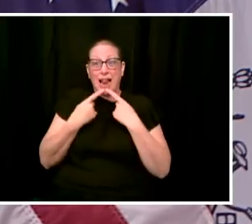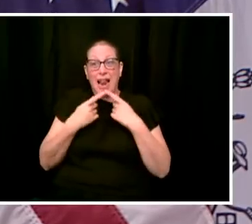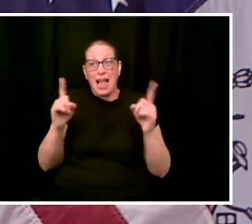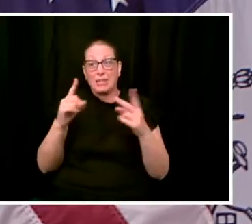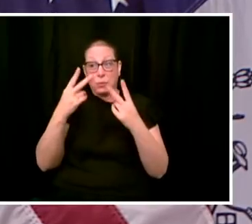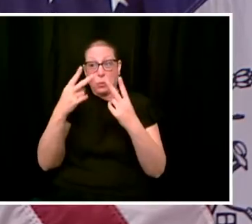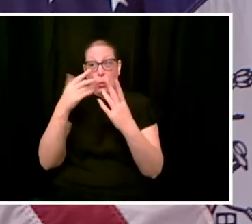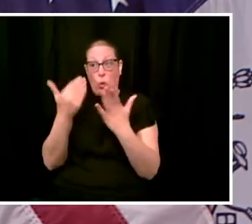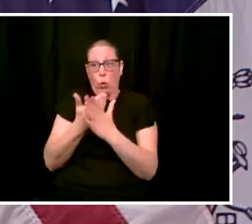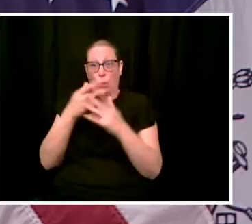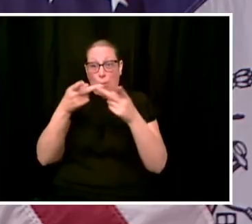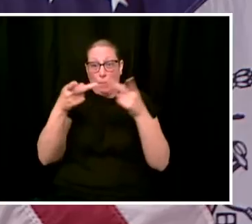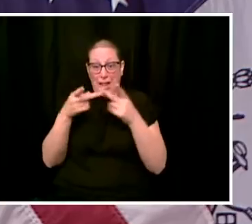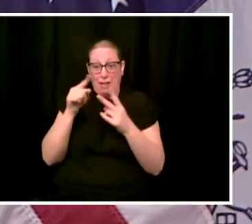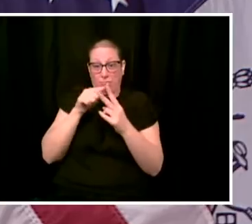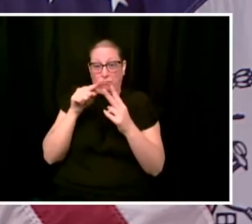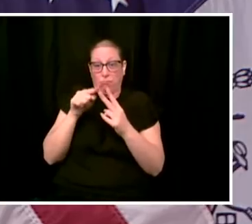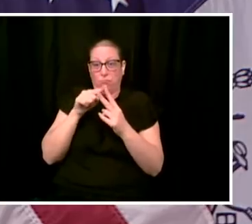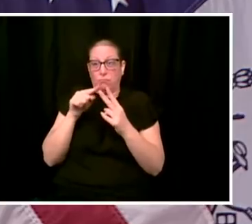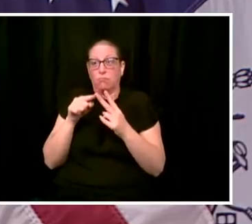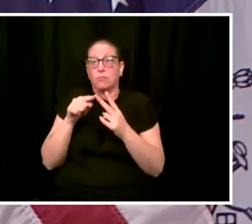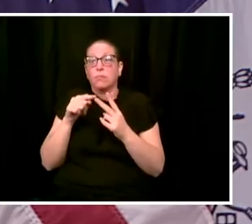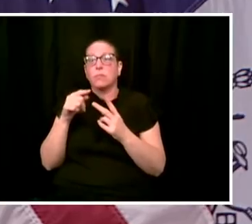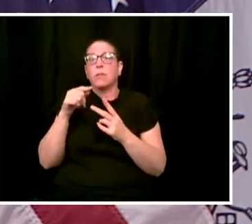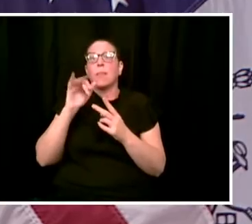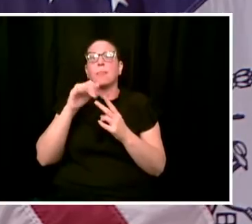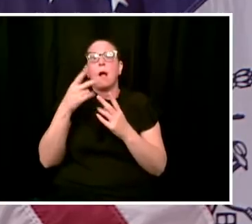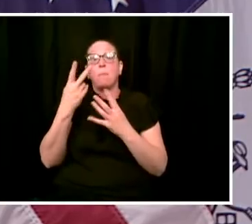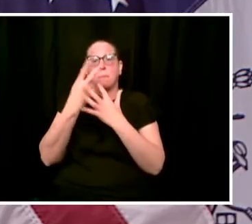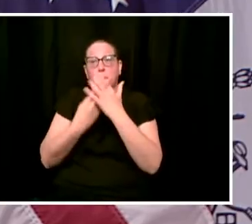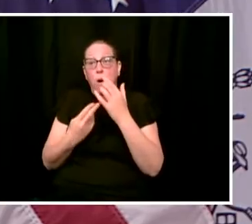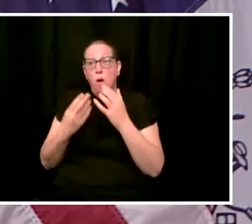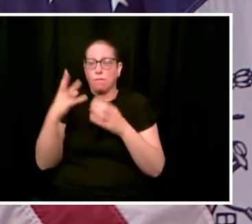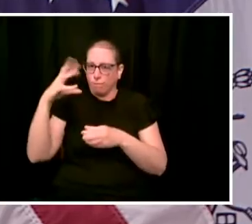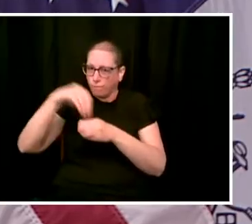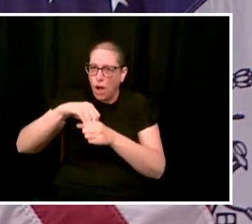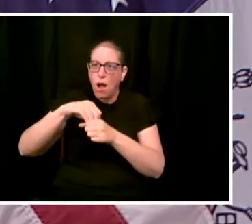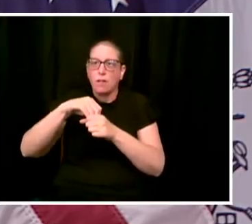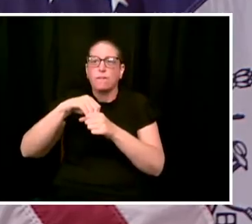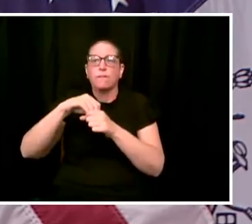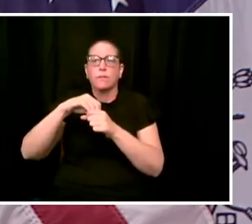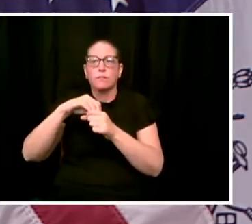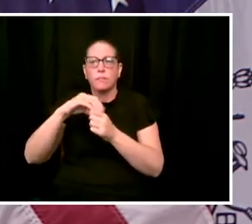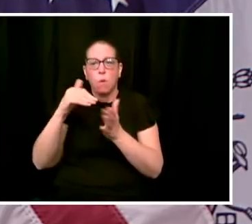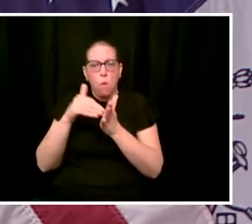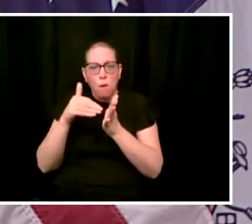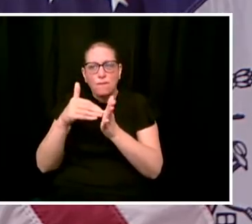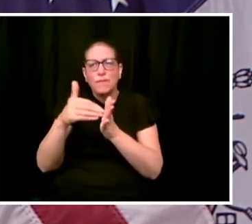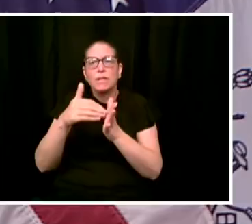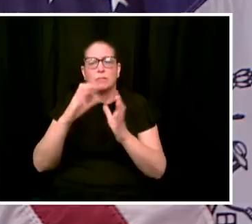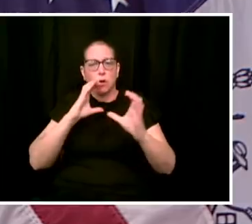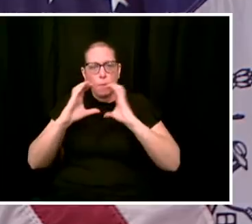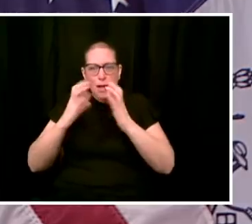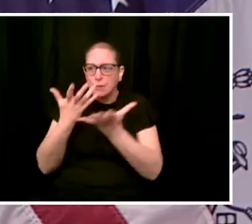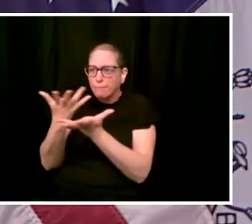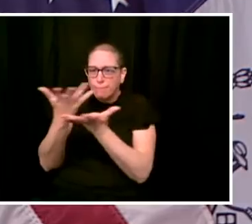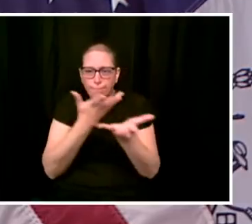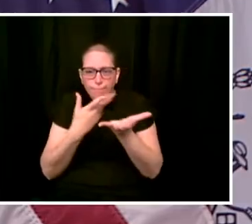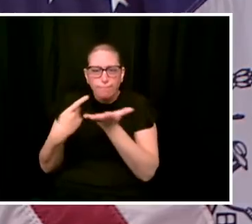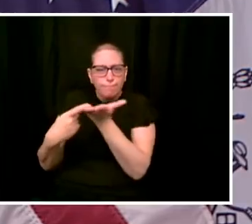BISHOP AND JANELLE DORIS.